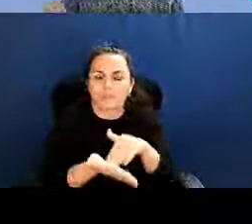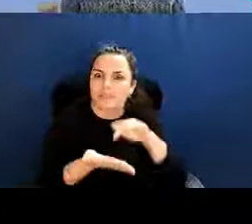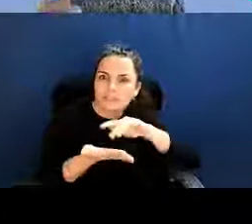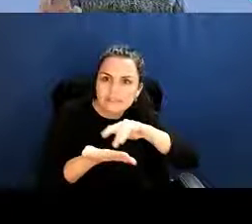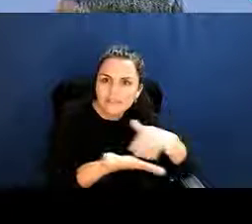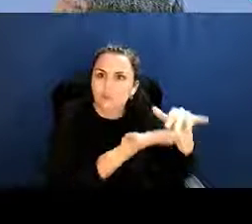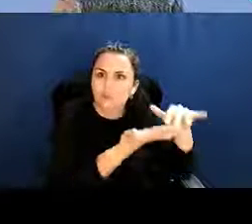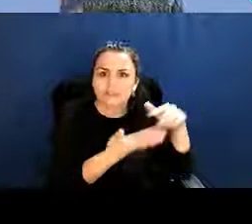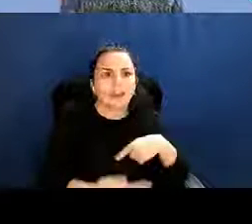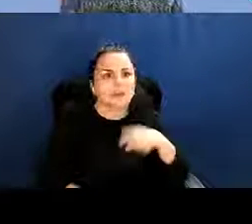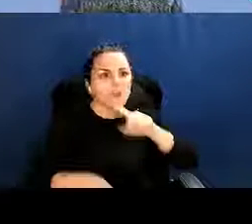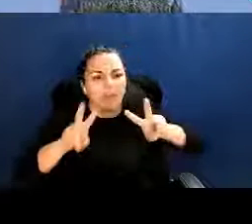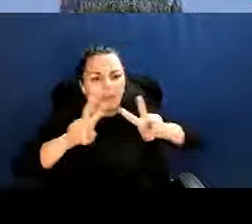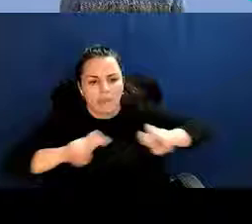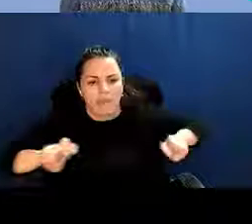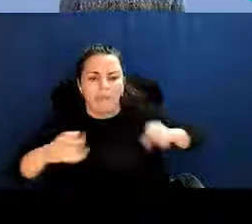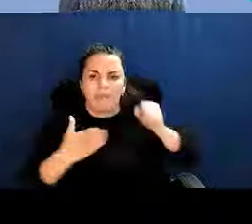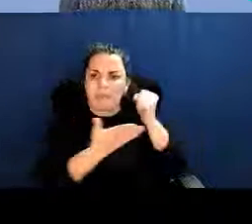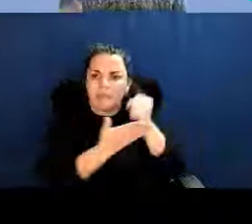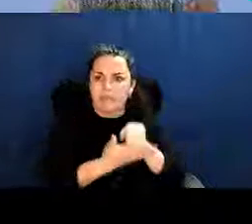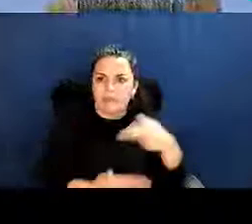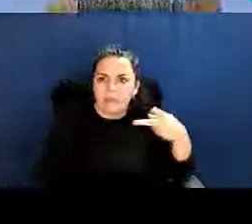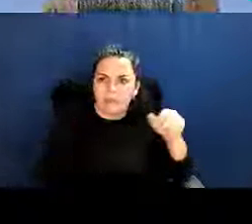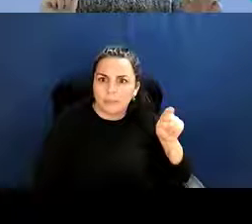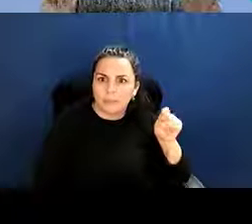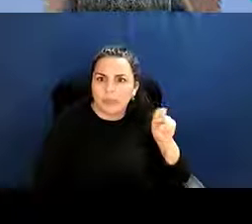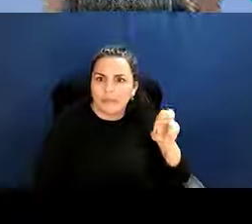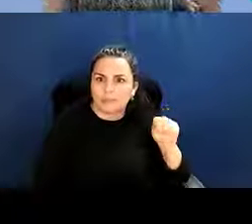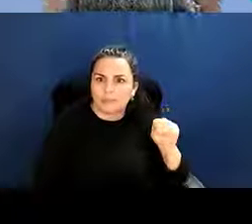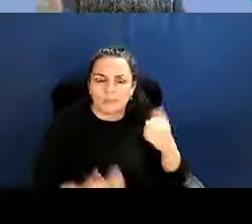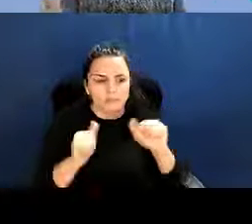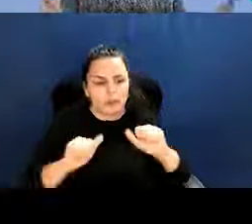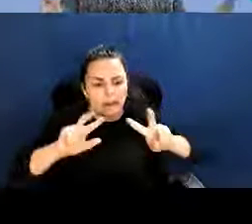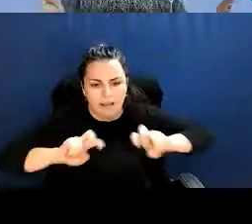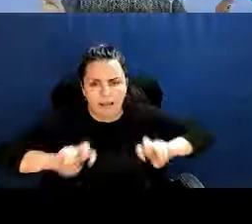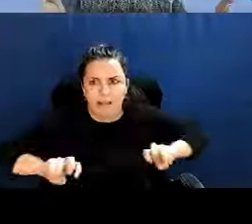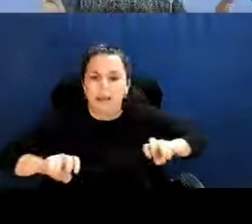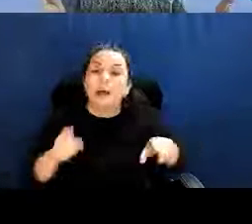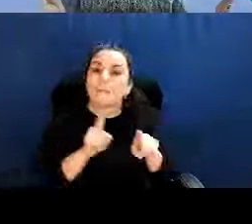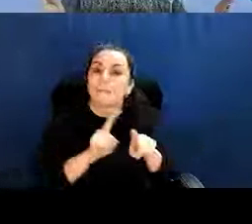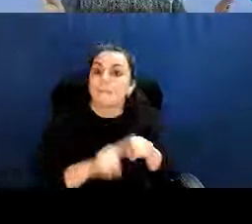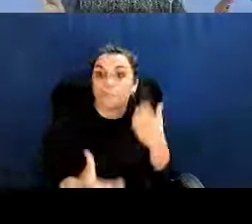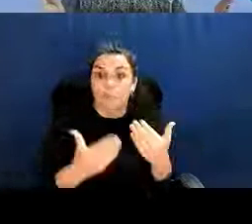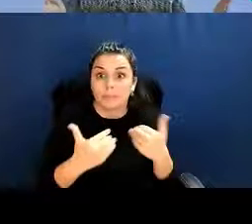and trying to something out. I may have these fingerprints in front of me,